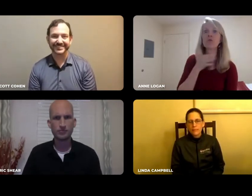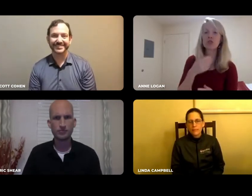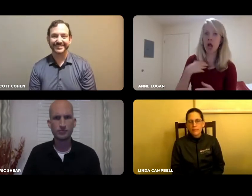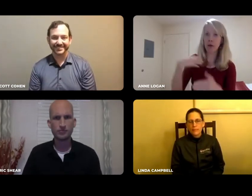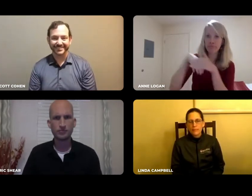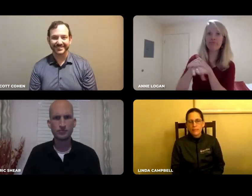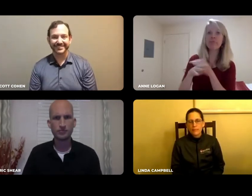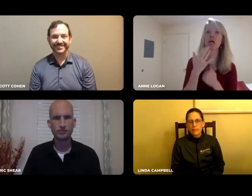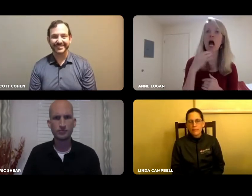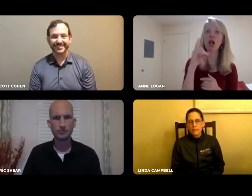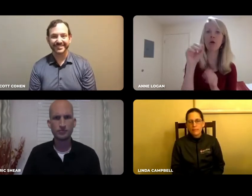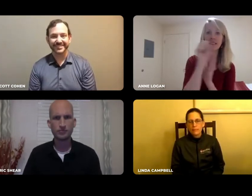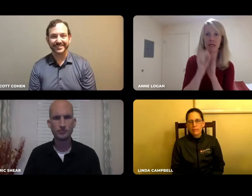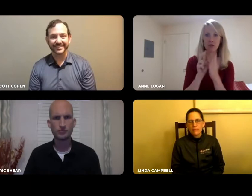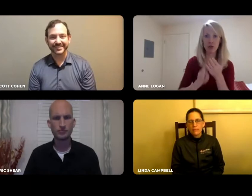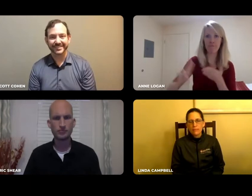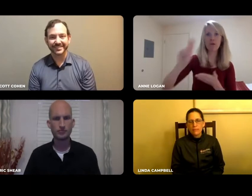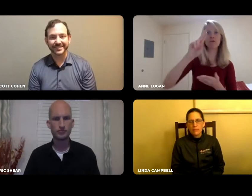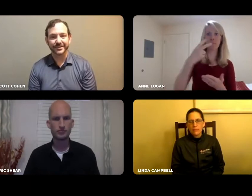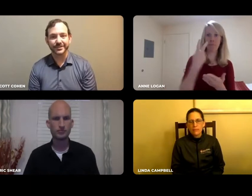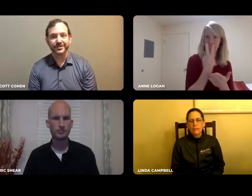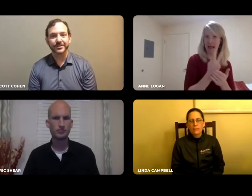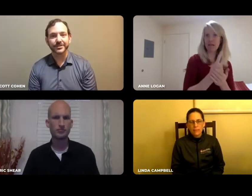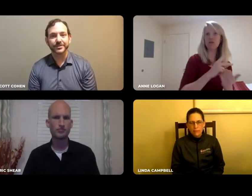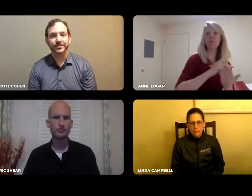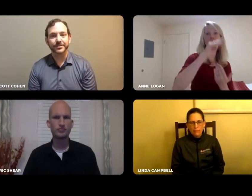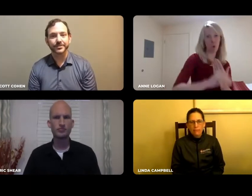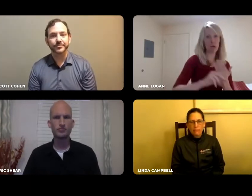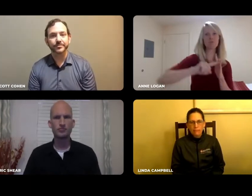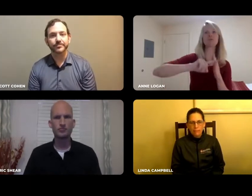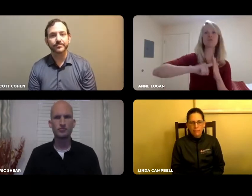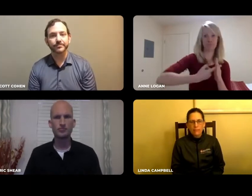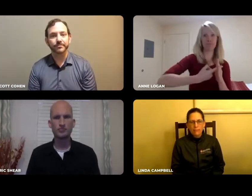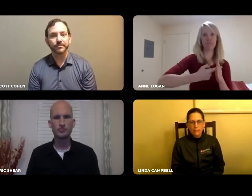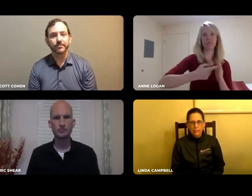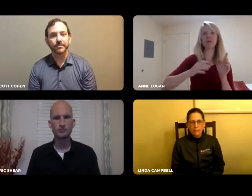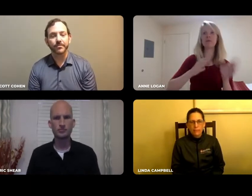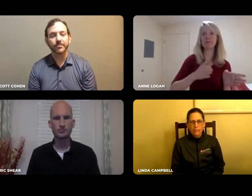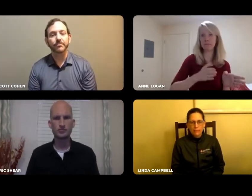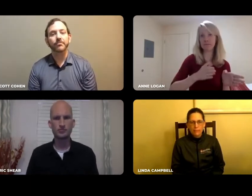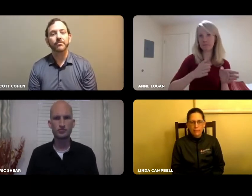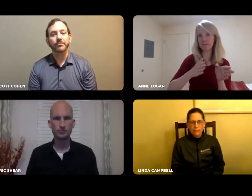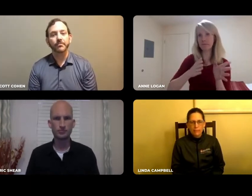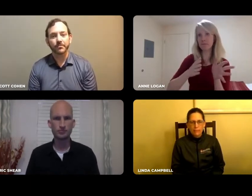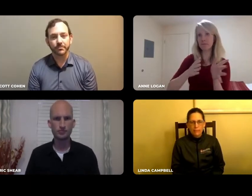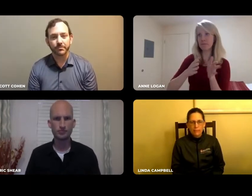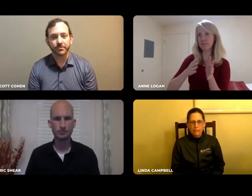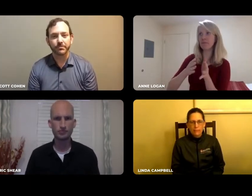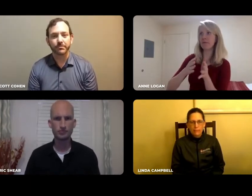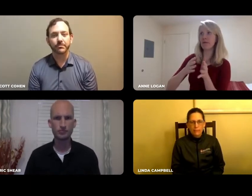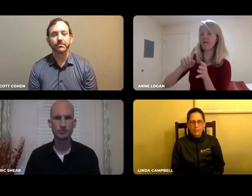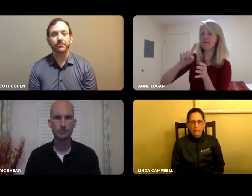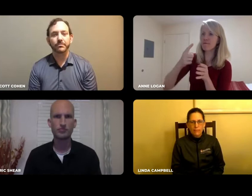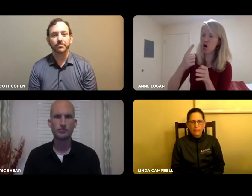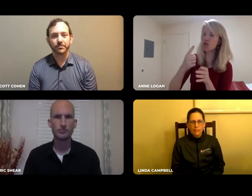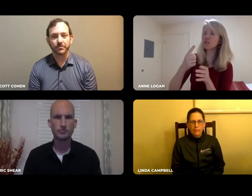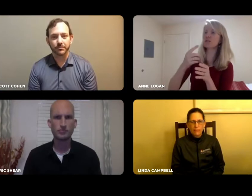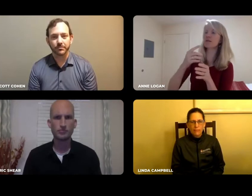I entered Colorado State University. My first advisor